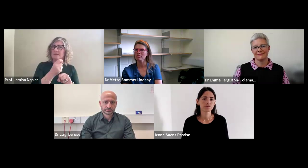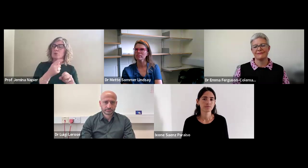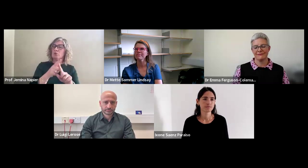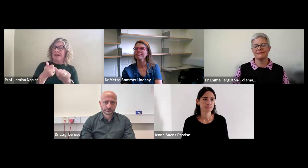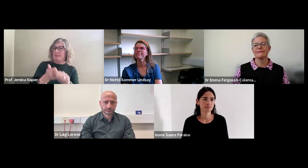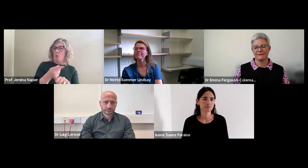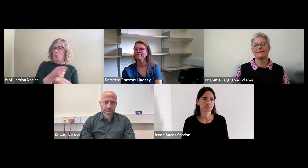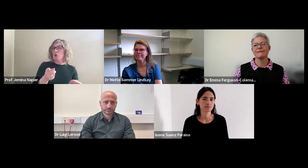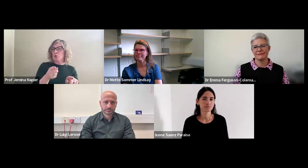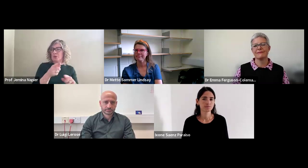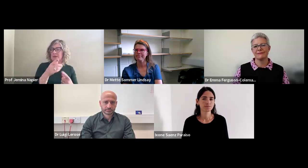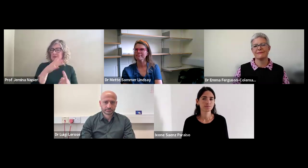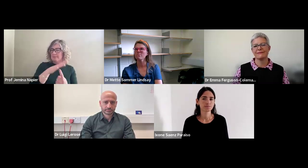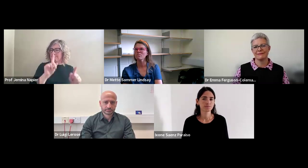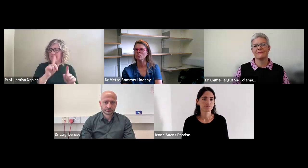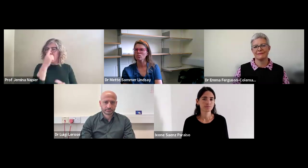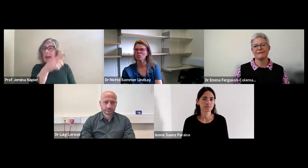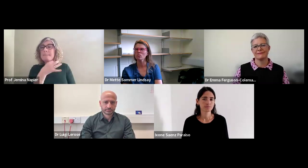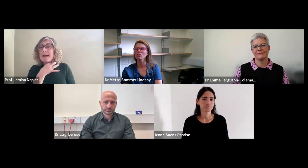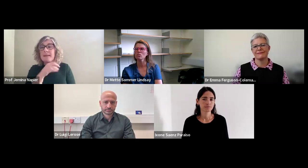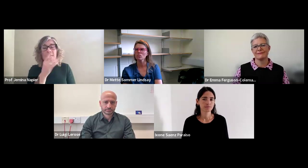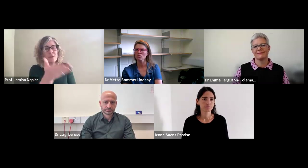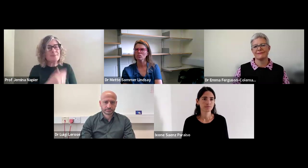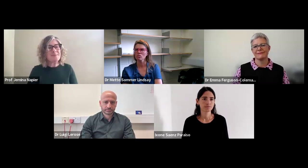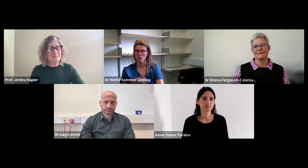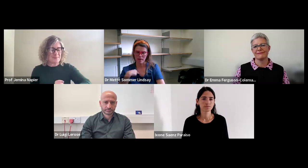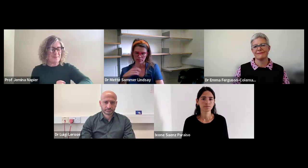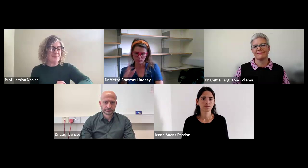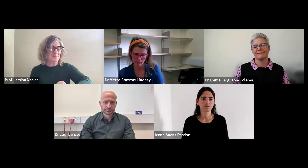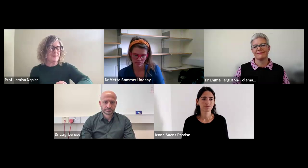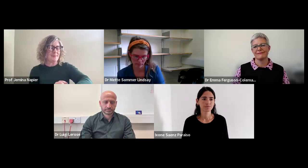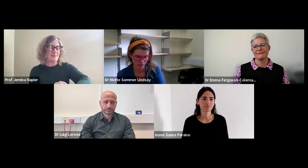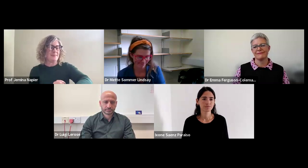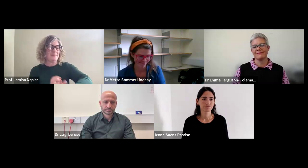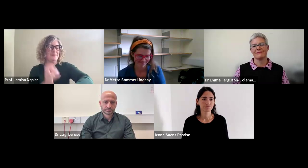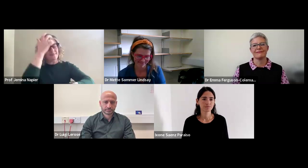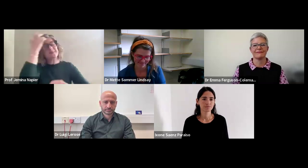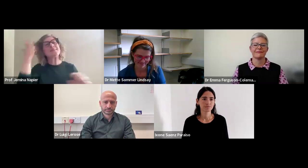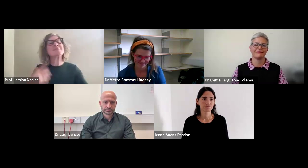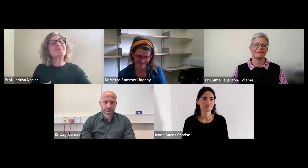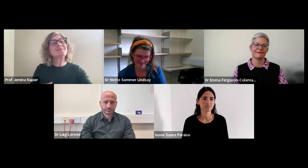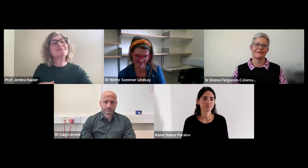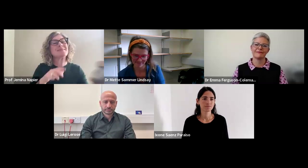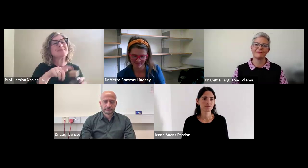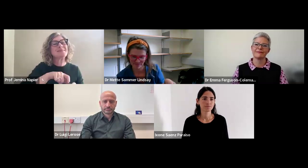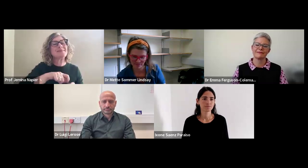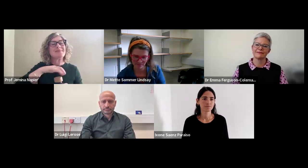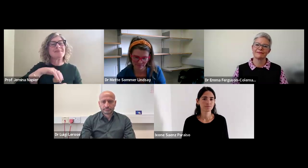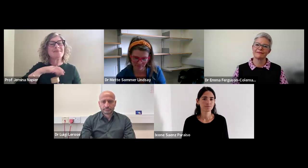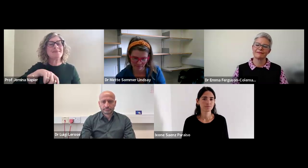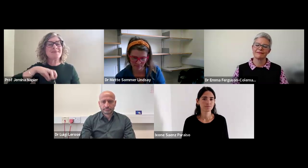more about what they did, what role they had in supporting you. So why don't we go to Mette first.